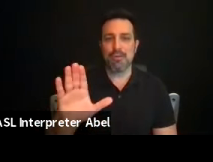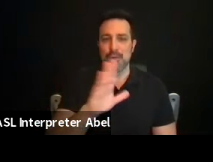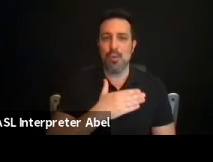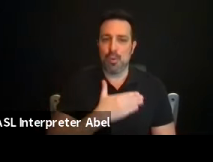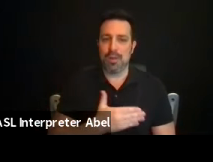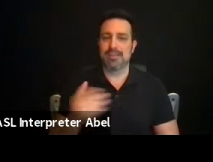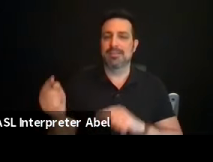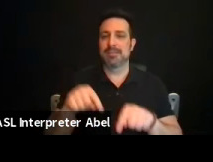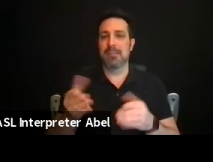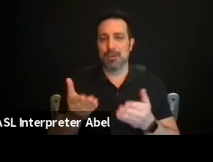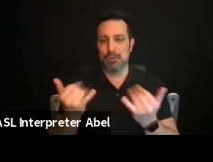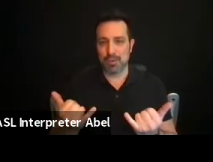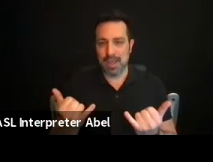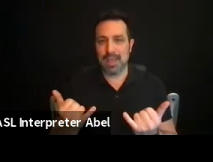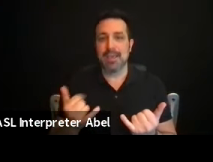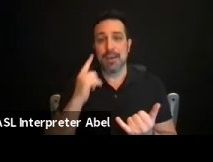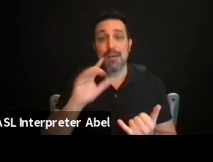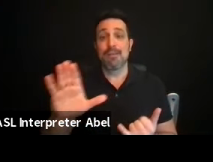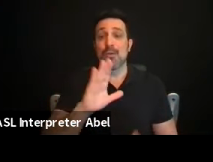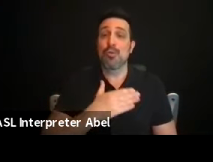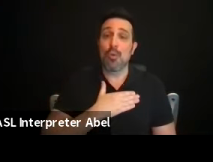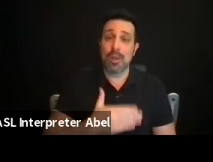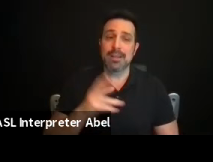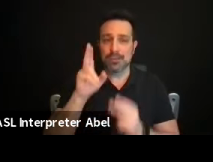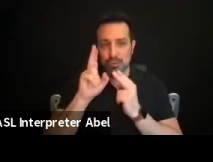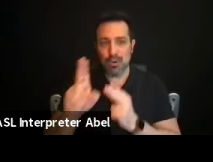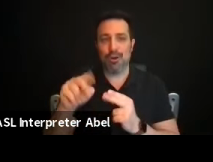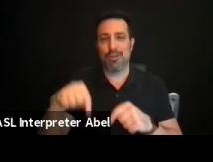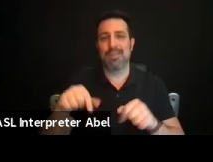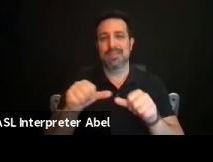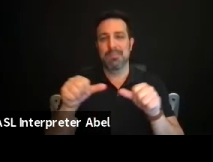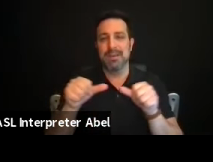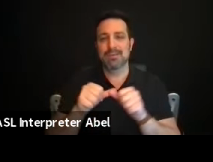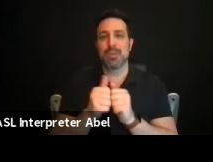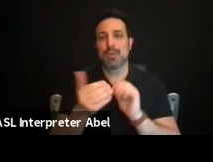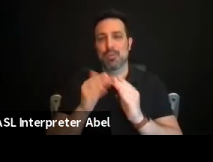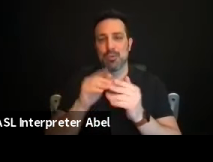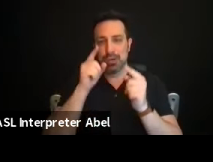discomfort as an opportunity to grow not a barrier